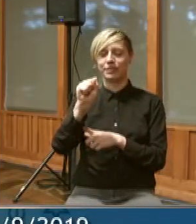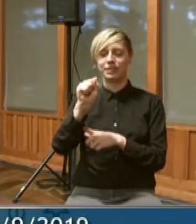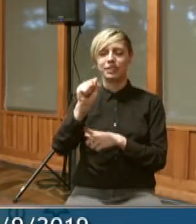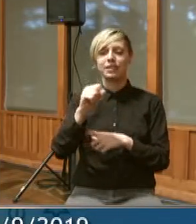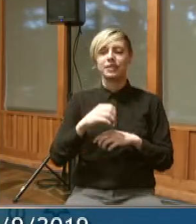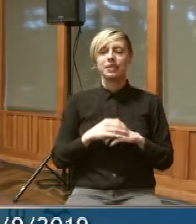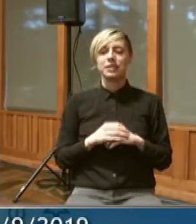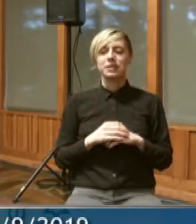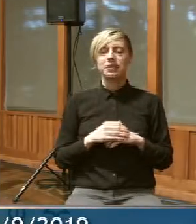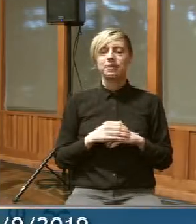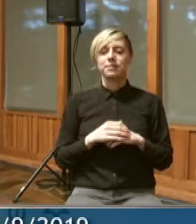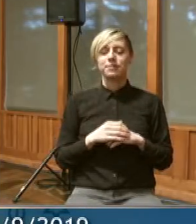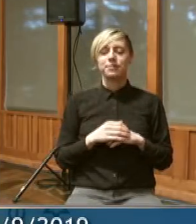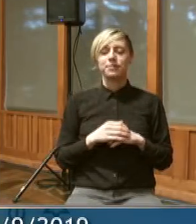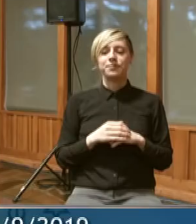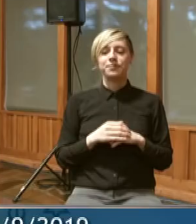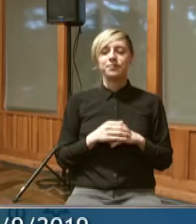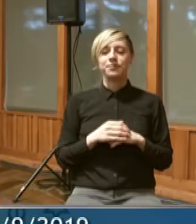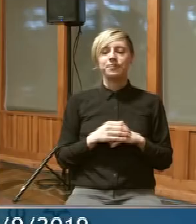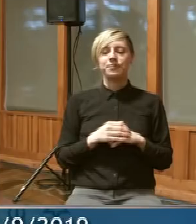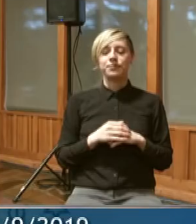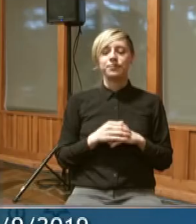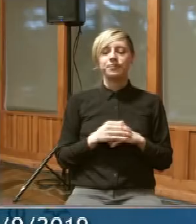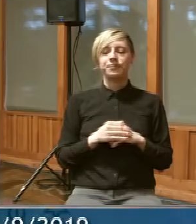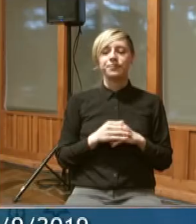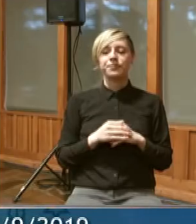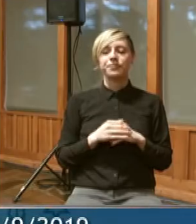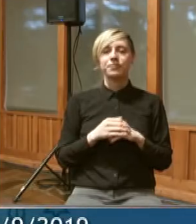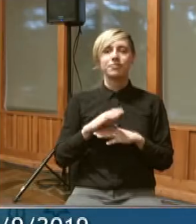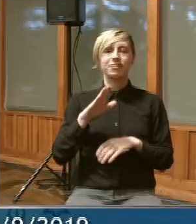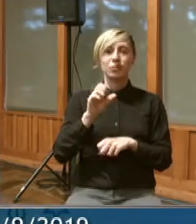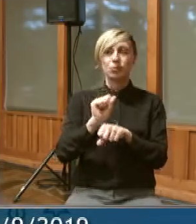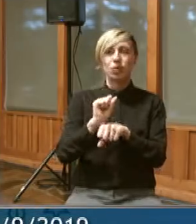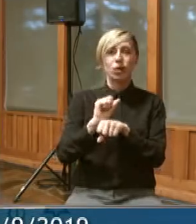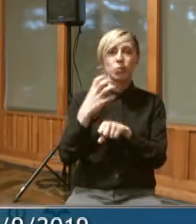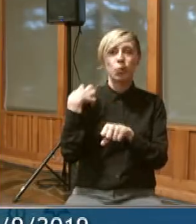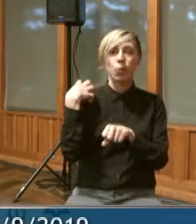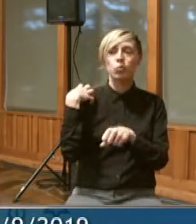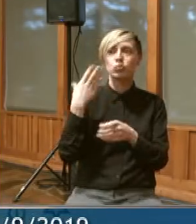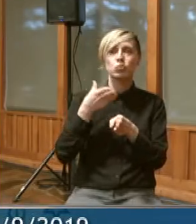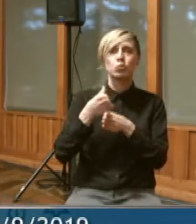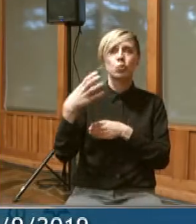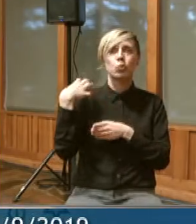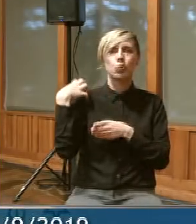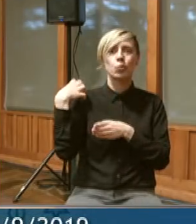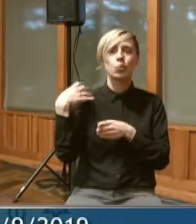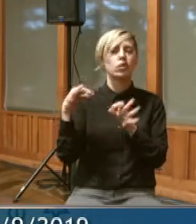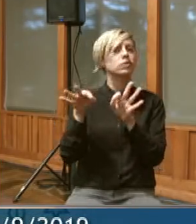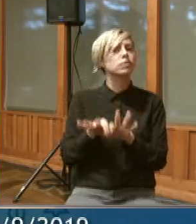I'M VICTORIA OLIVA. I WORK AT WORKS SYSTEMS.